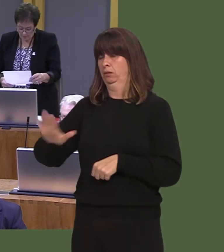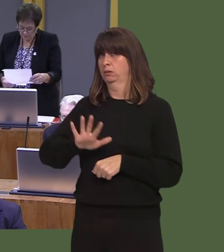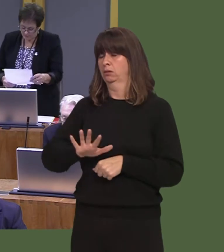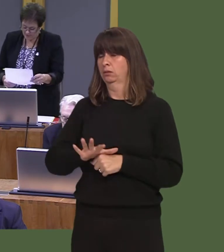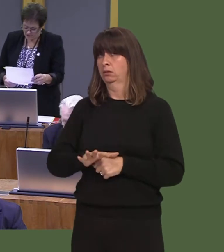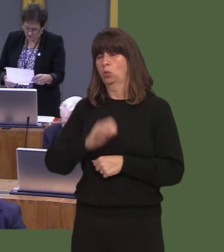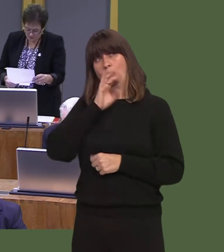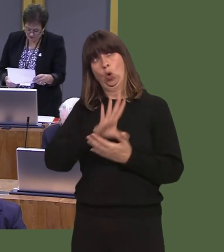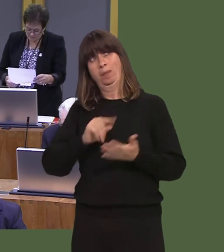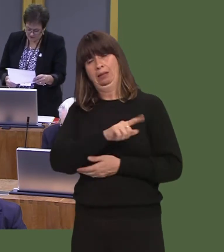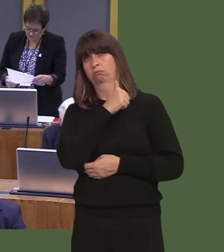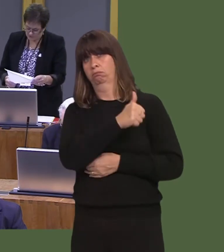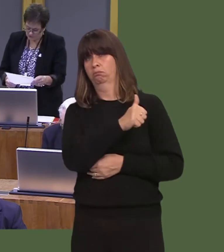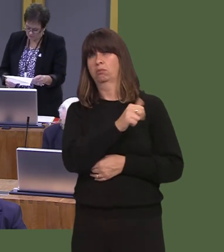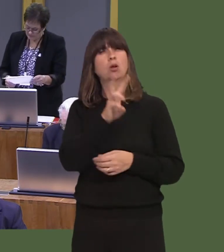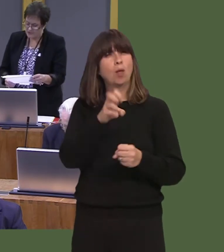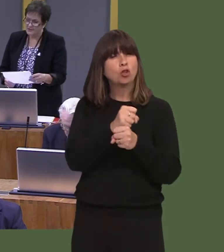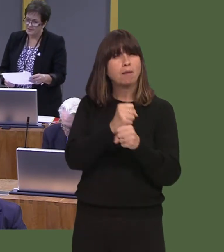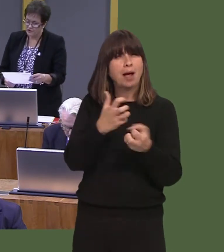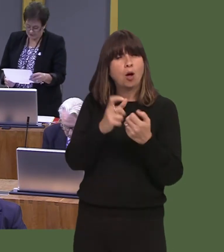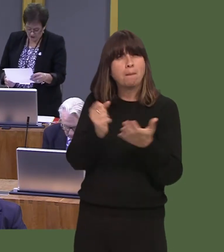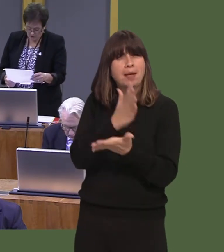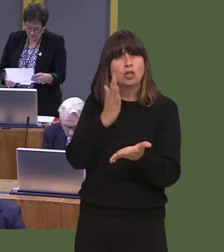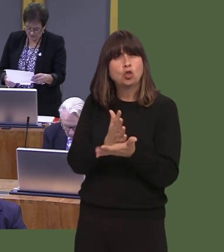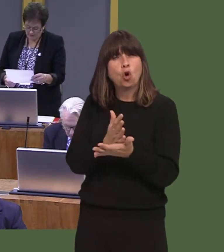But what further action can Welsh Government take to ensure places of sanctuary are provided